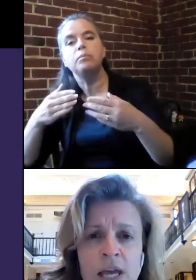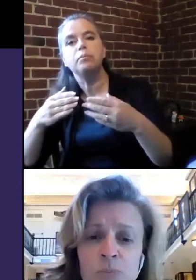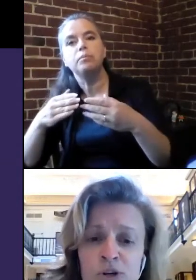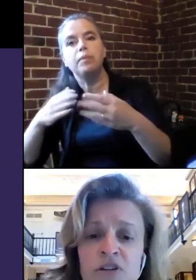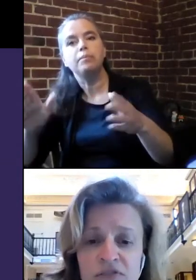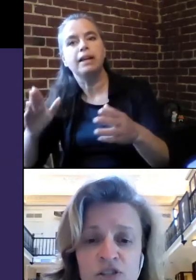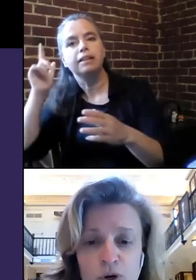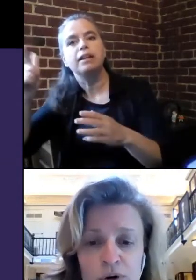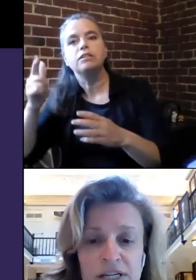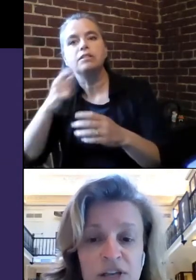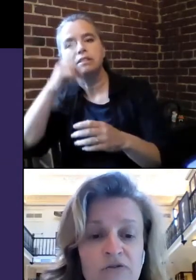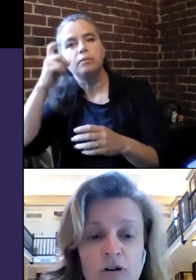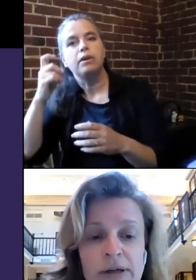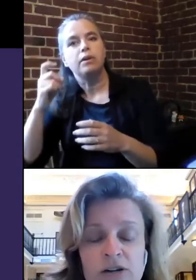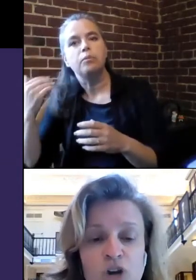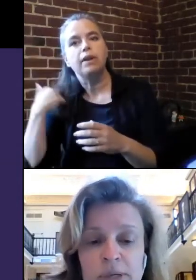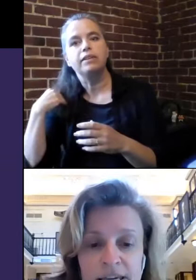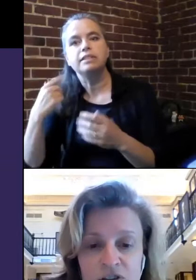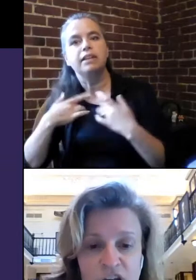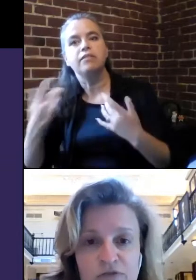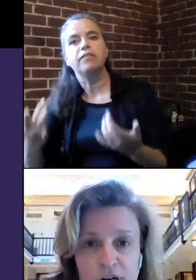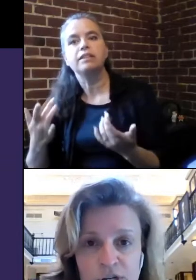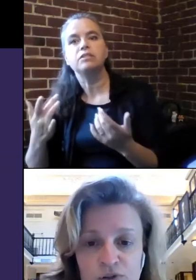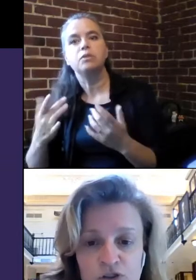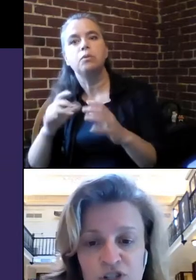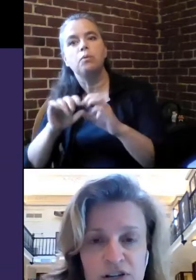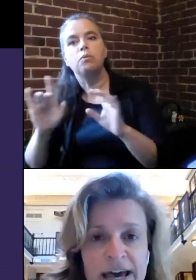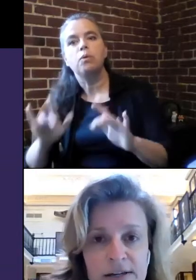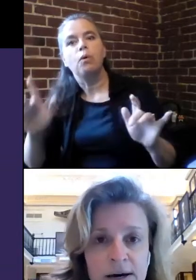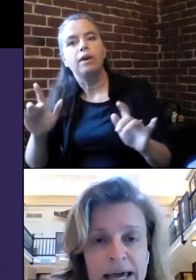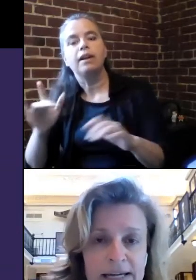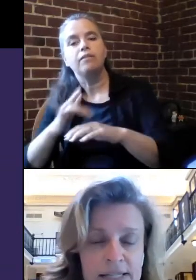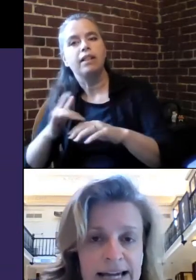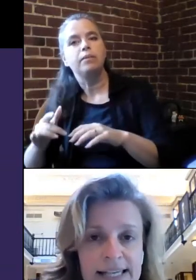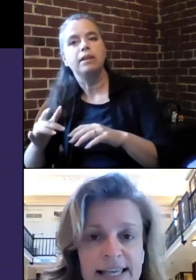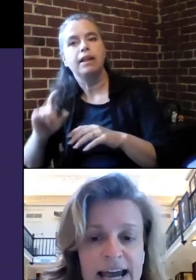The previous event's recording is now available, and I will drop a link in the chat For anyone who's interested in that, to access that after this talk.